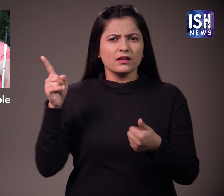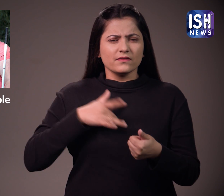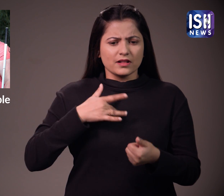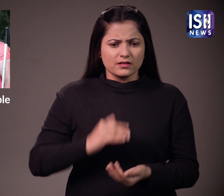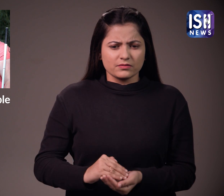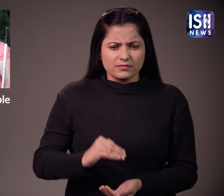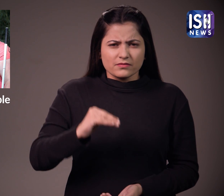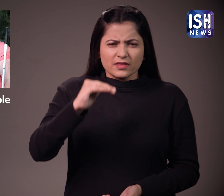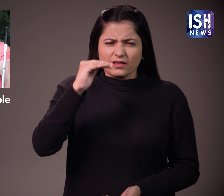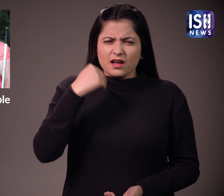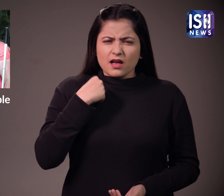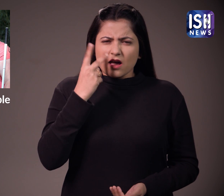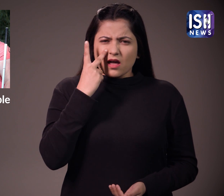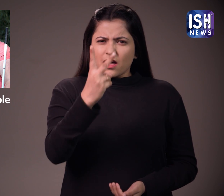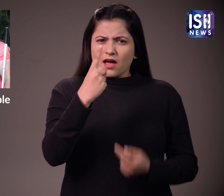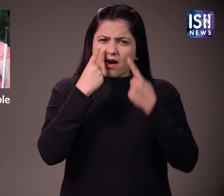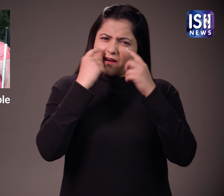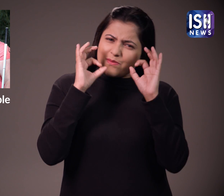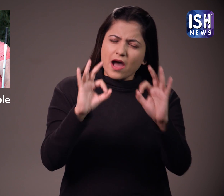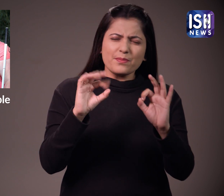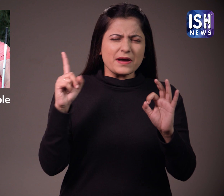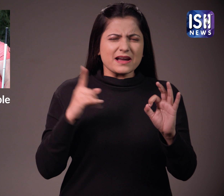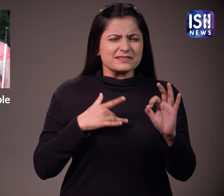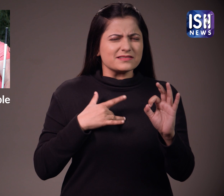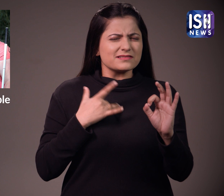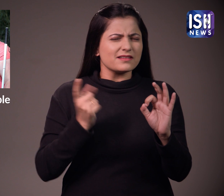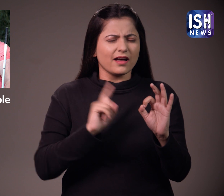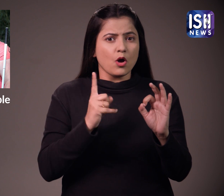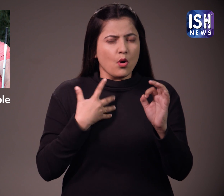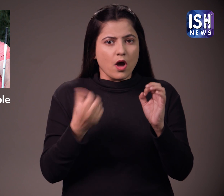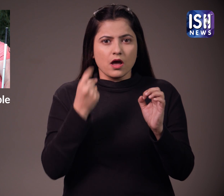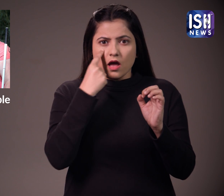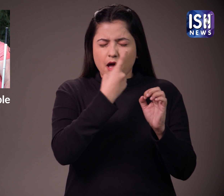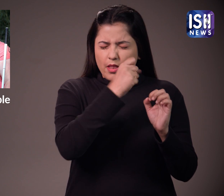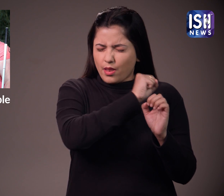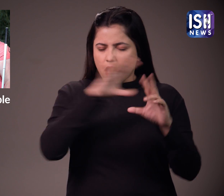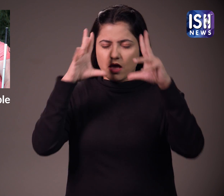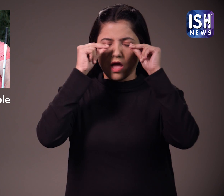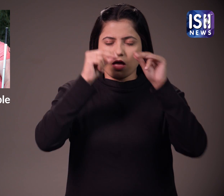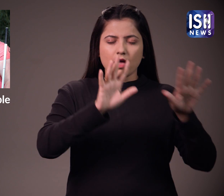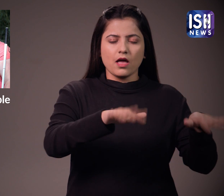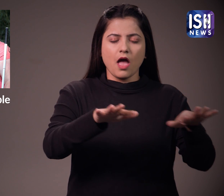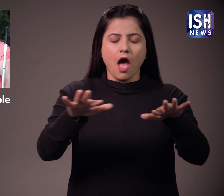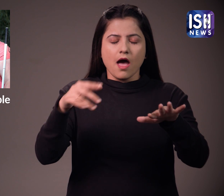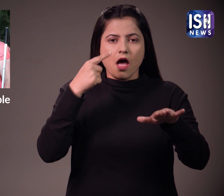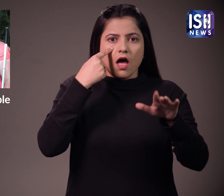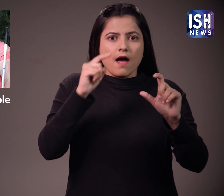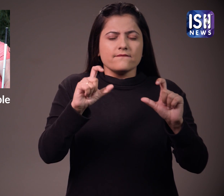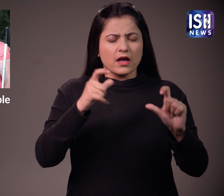While growing up, they could see well, but were more comfortable being blind